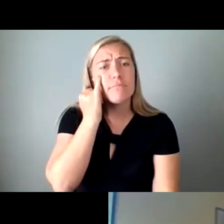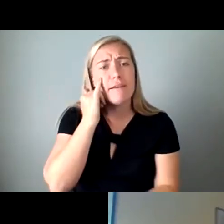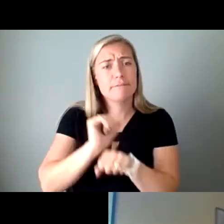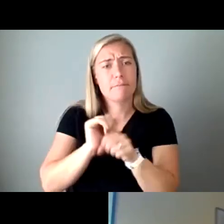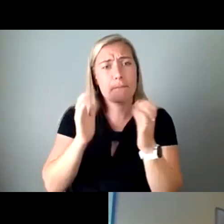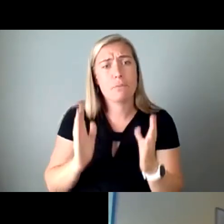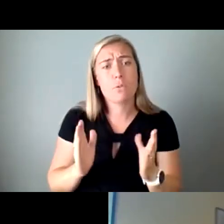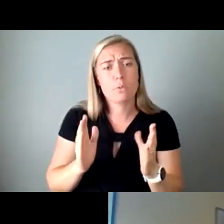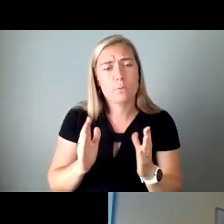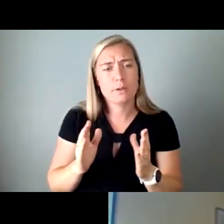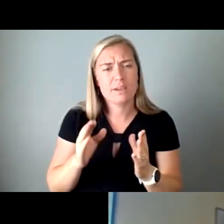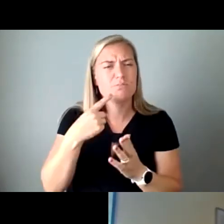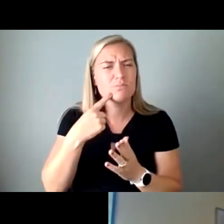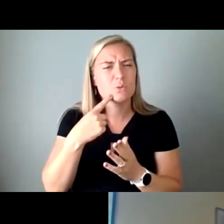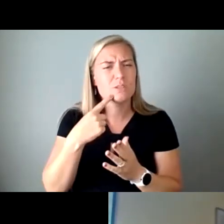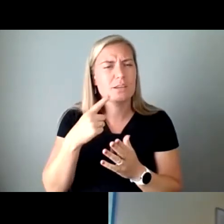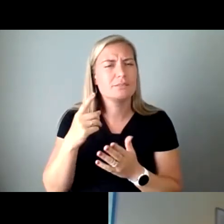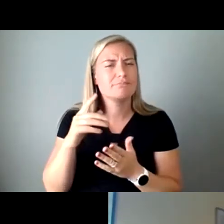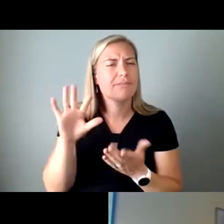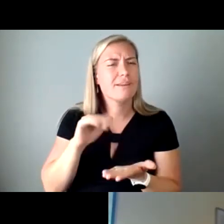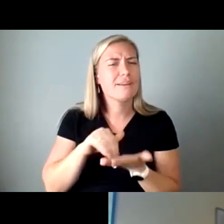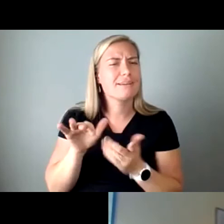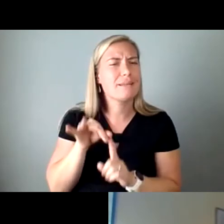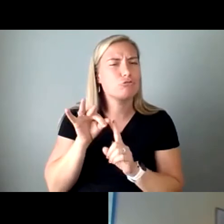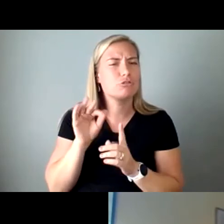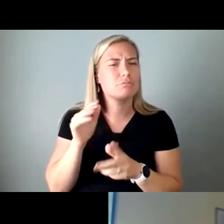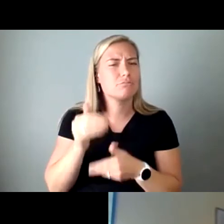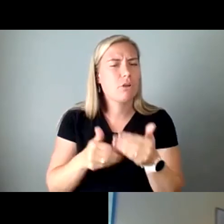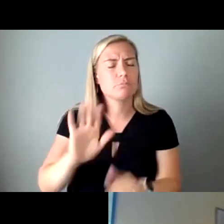mentioned the exemption process earlier "what if an employee has submitted their exemption